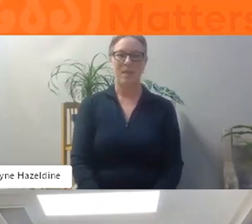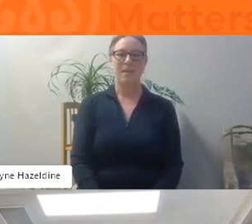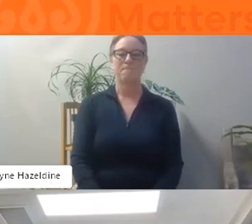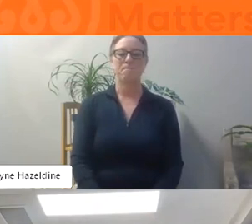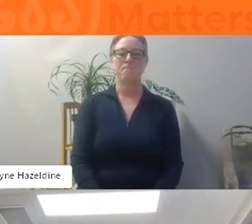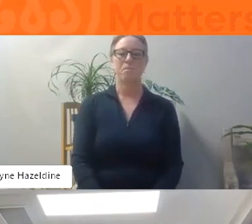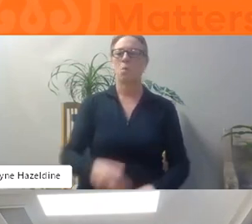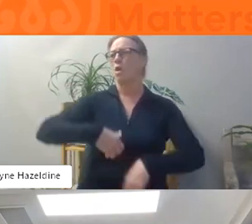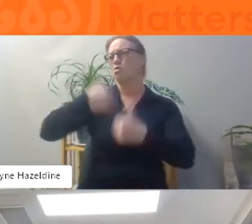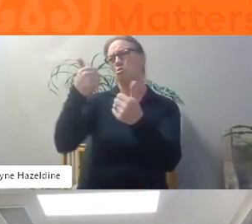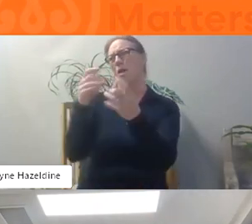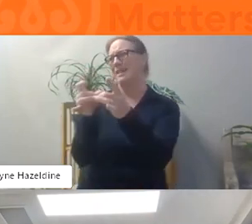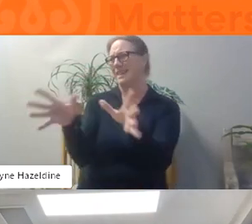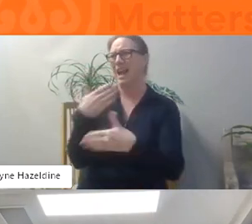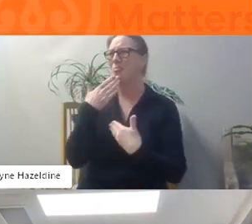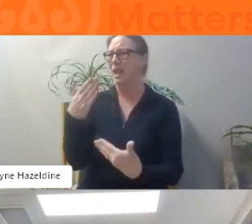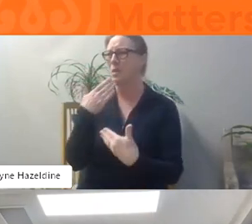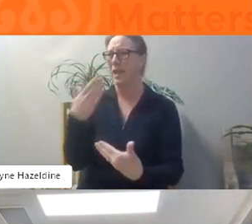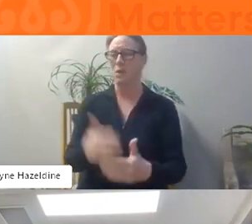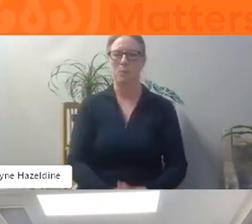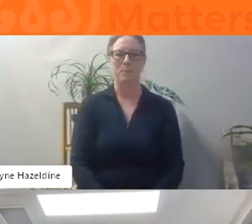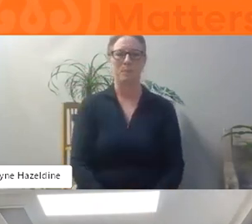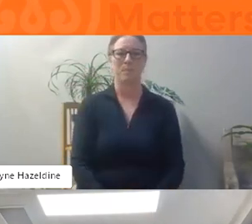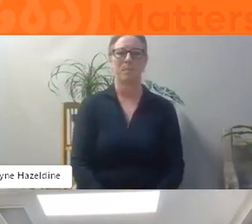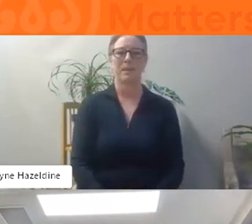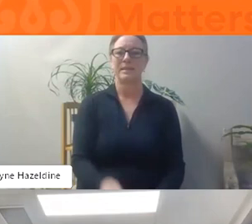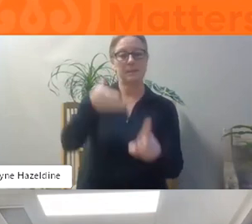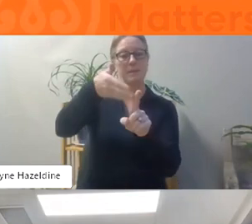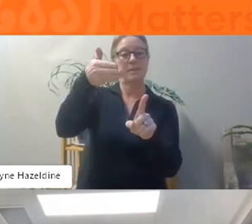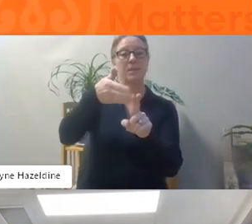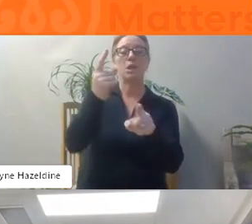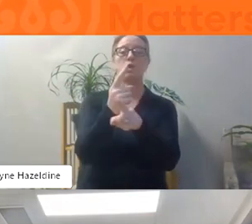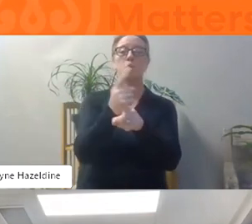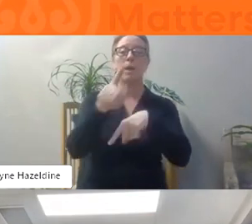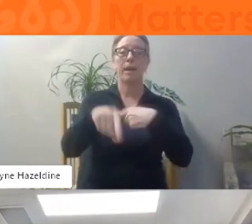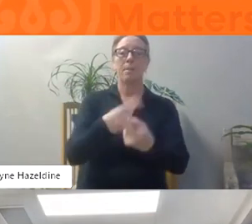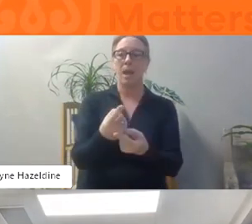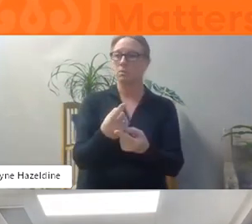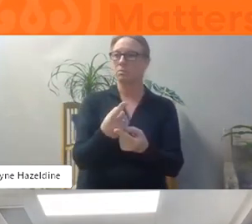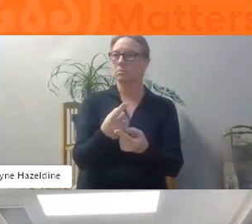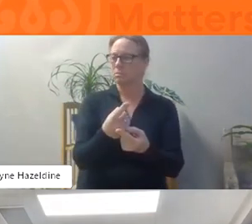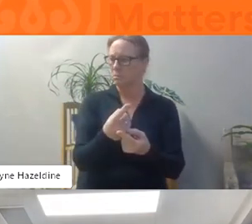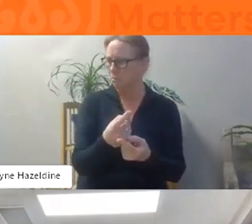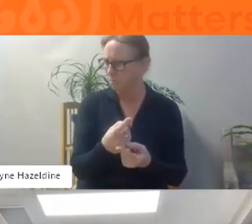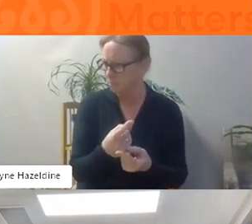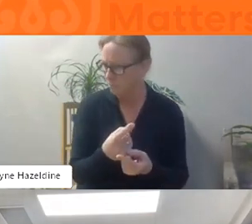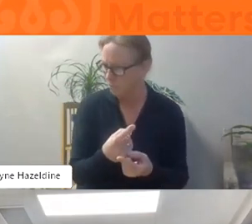a great start it was, I think specifically talking about EGL does not stop at the school gates and it's often something that we can compartmentalise